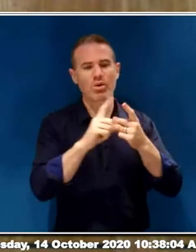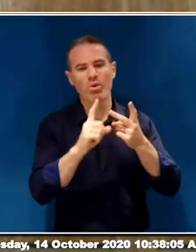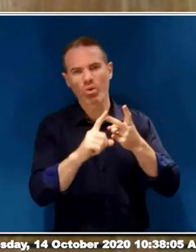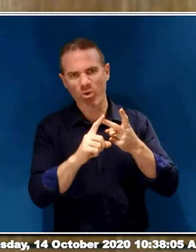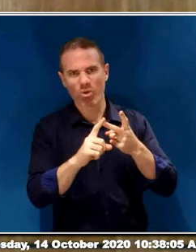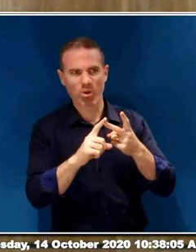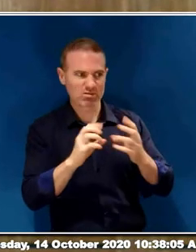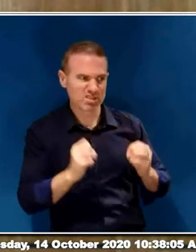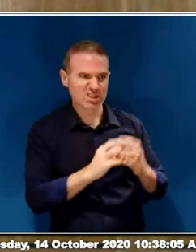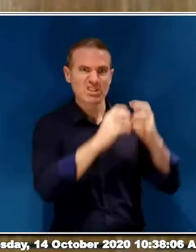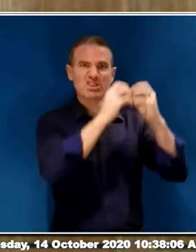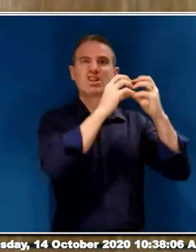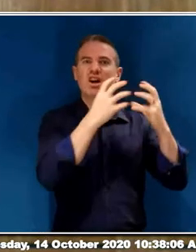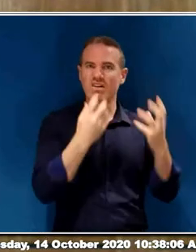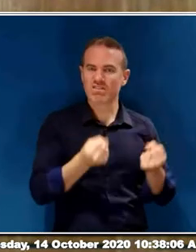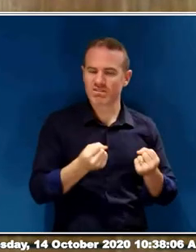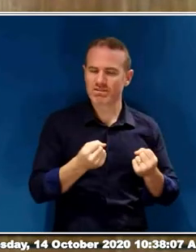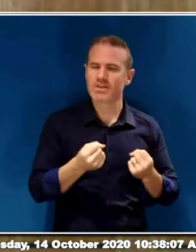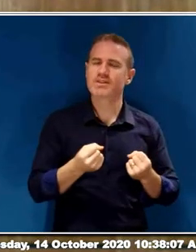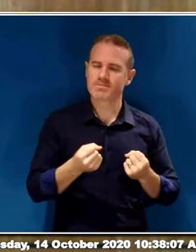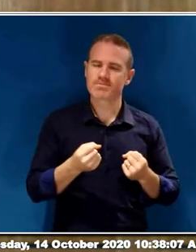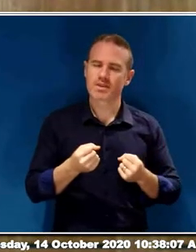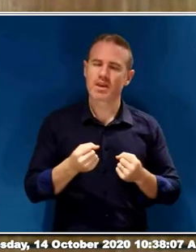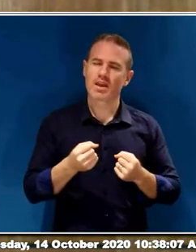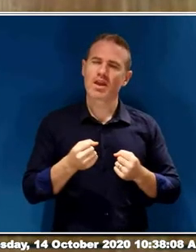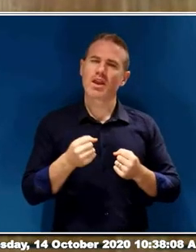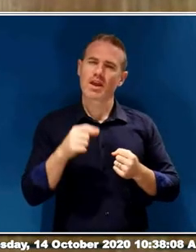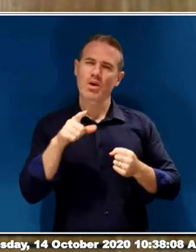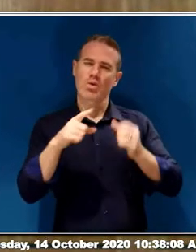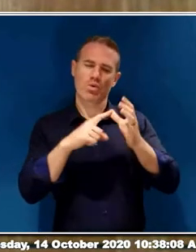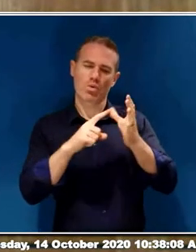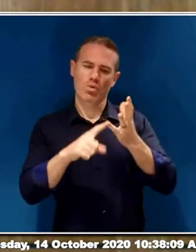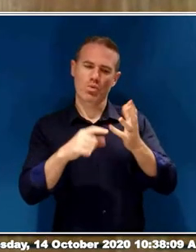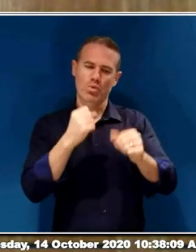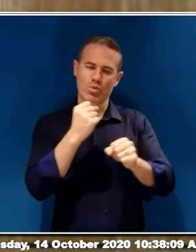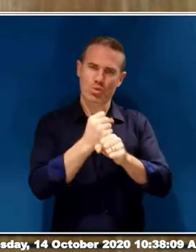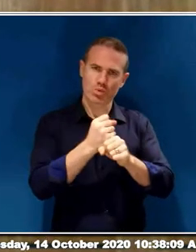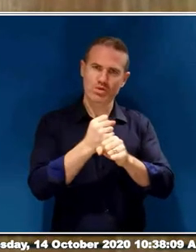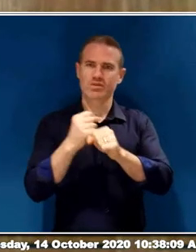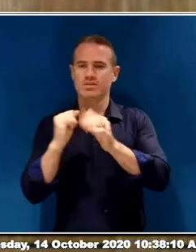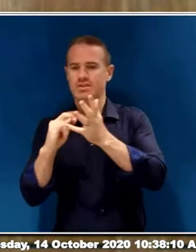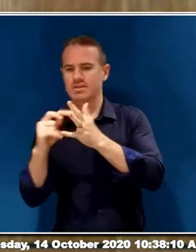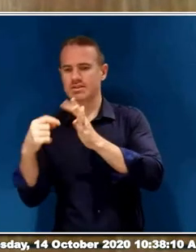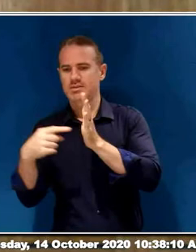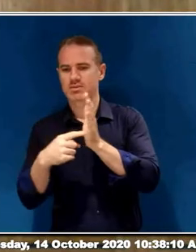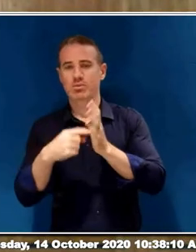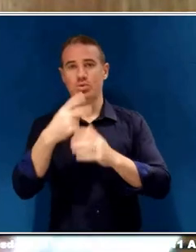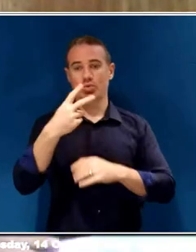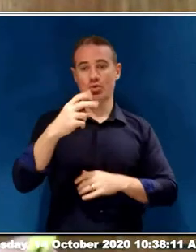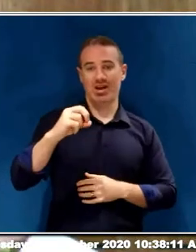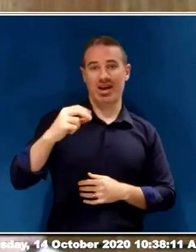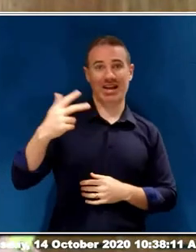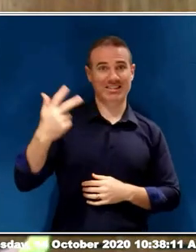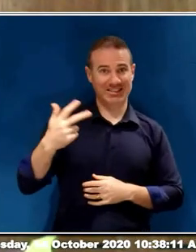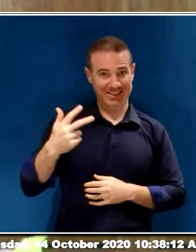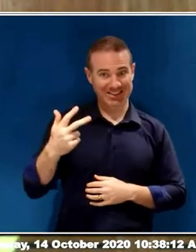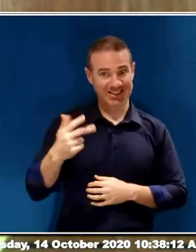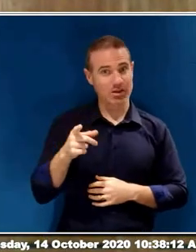For this period of August and September 2018, for example, was Kobe continuing to take any medication throughout that period?